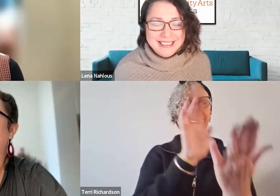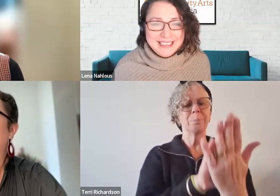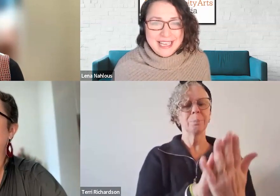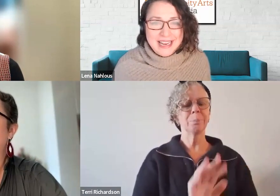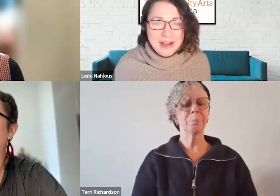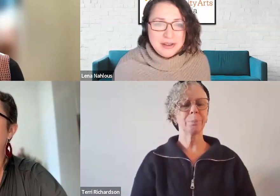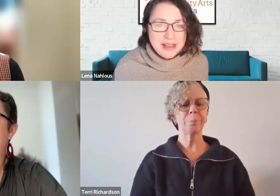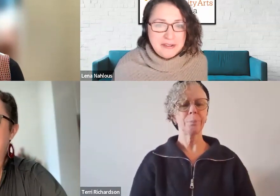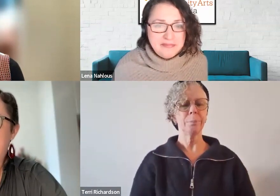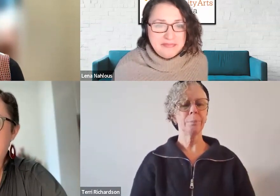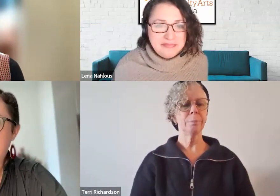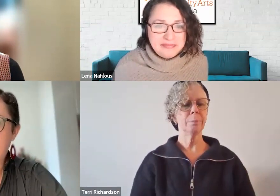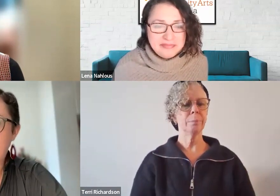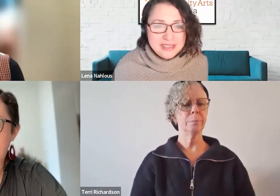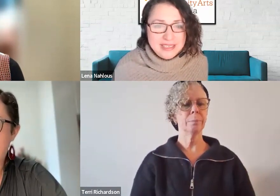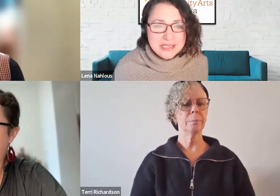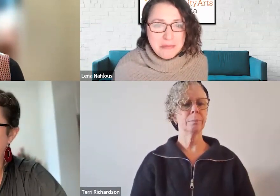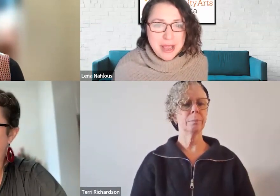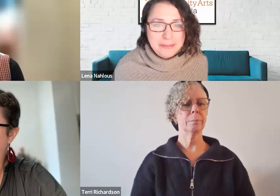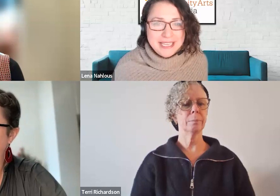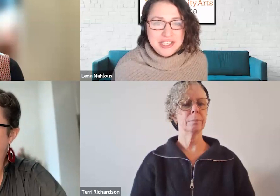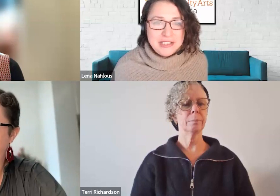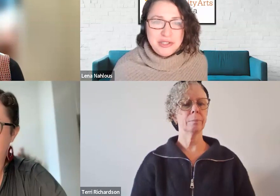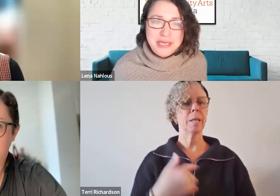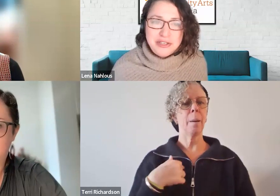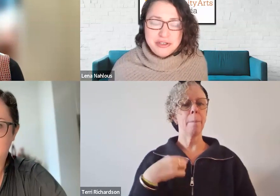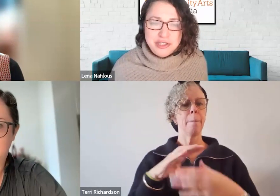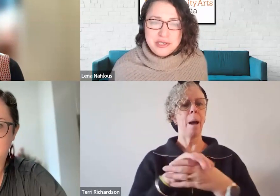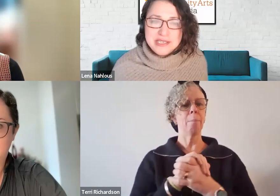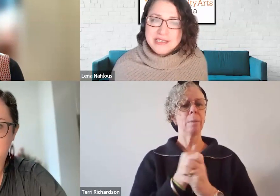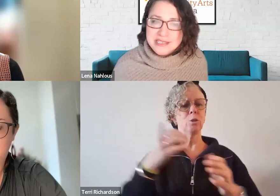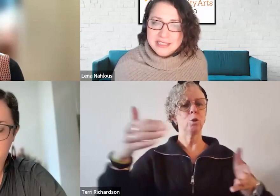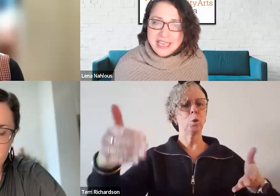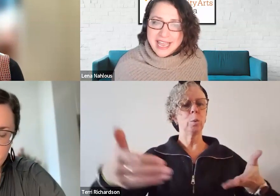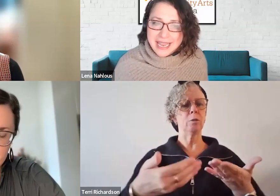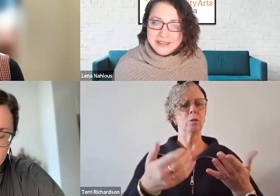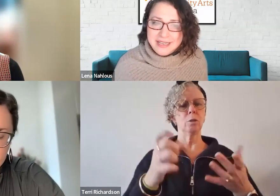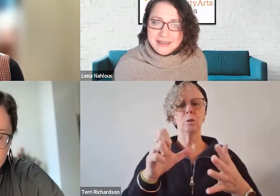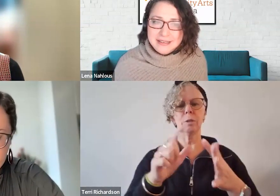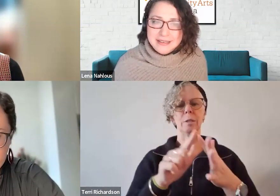And now it's my pleasure to introduce Cecilia Anthony,